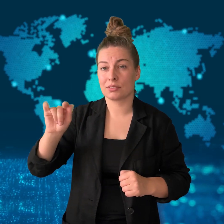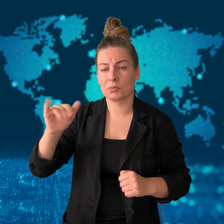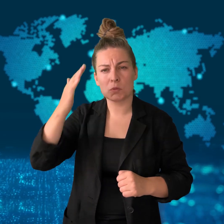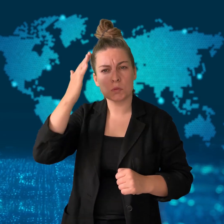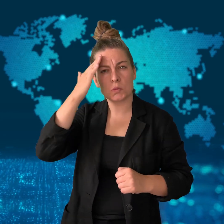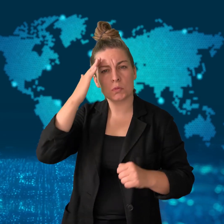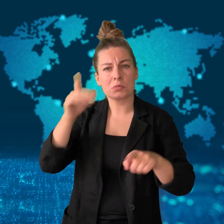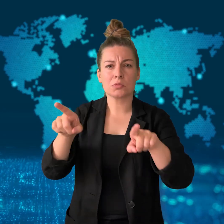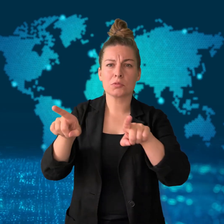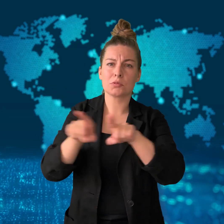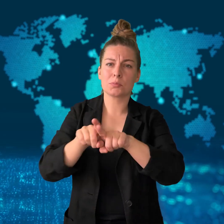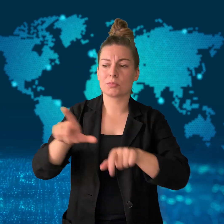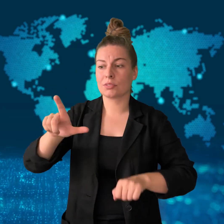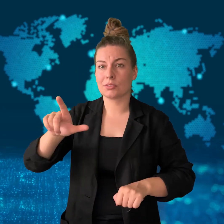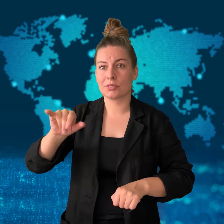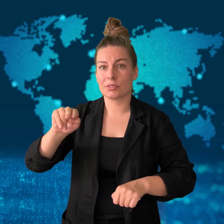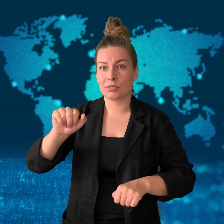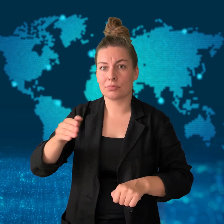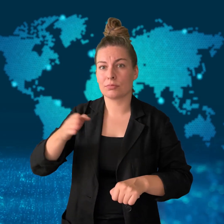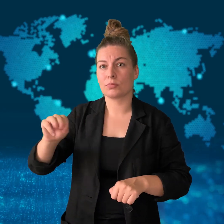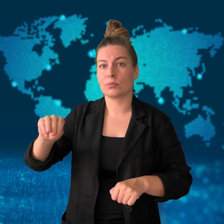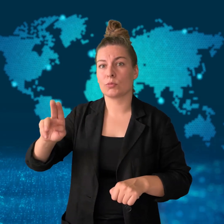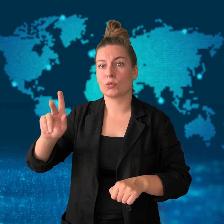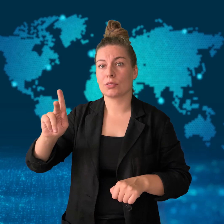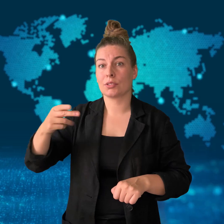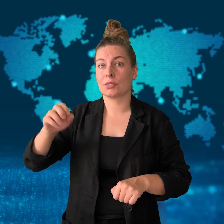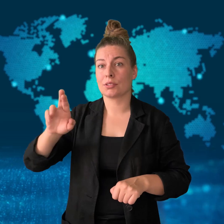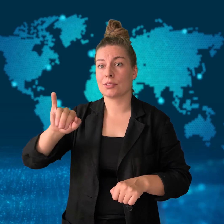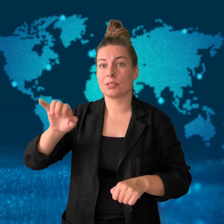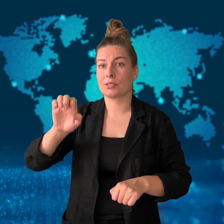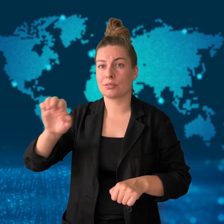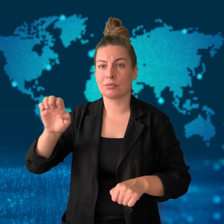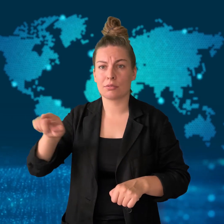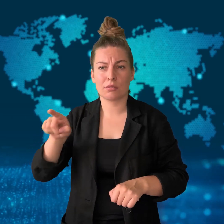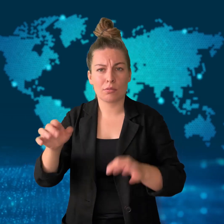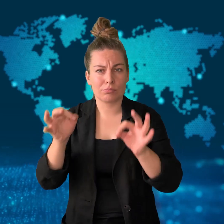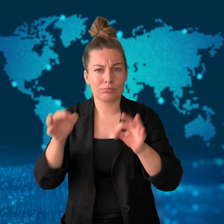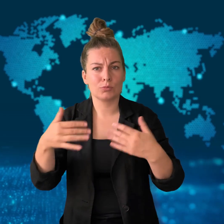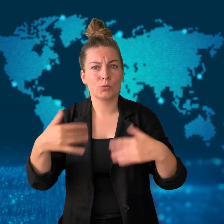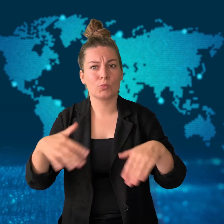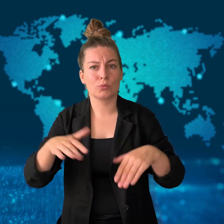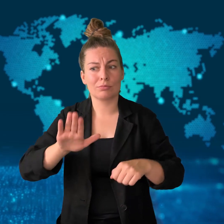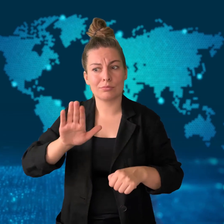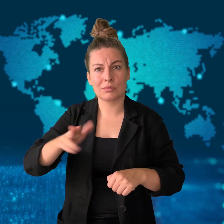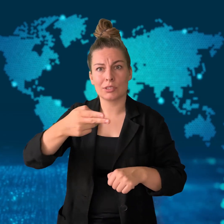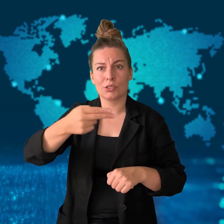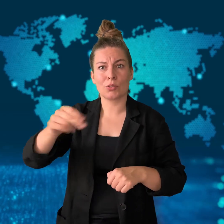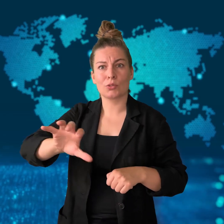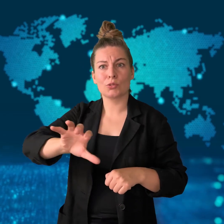She had violated the country's blasphemy law by posting